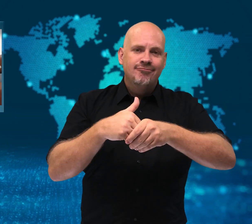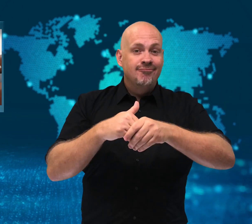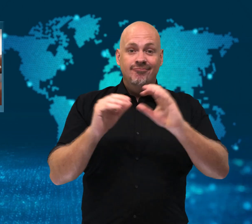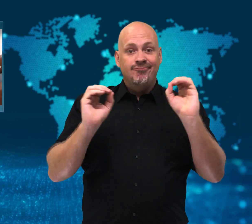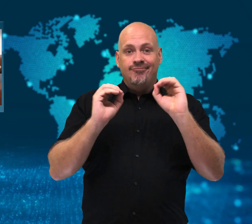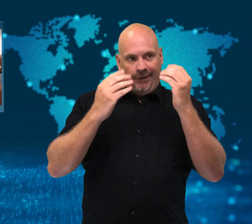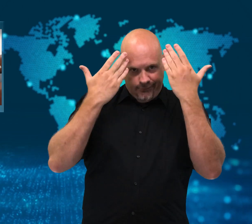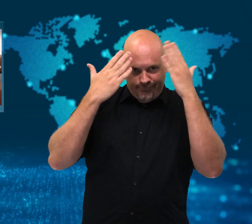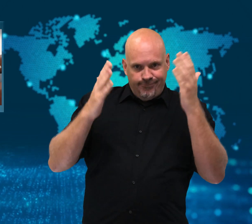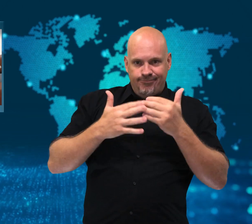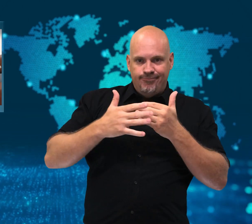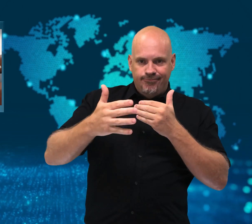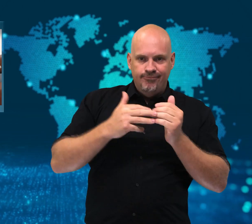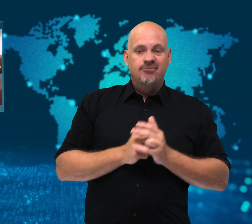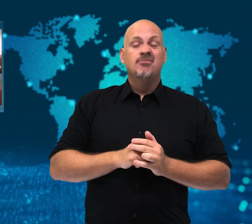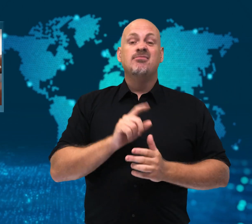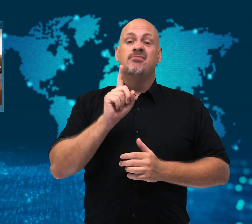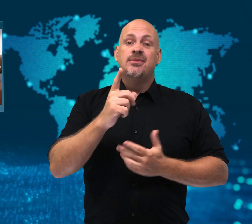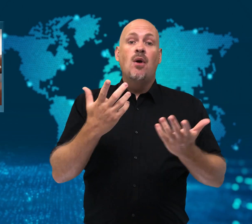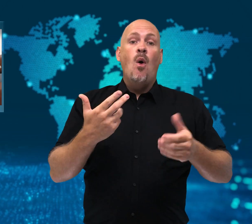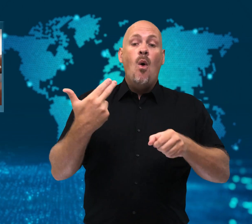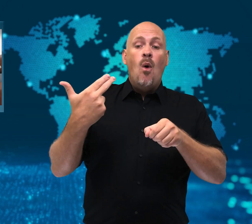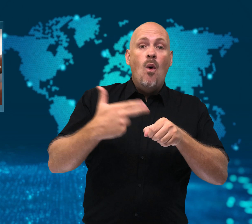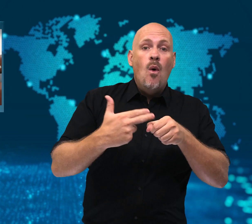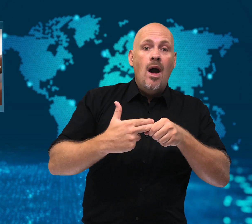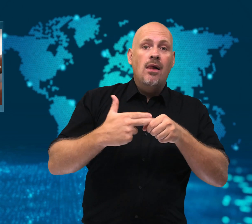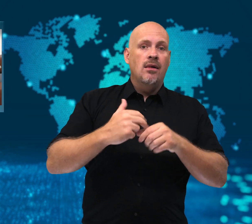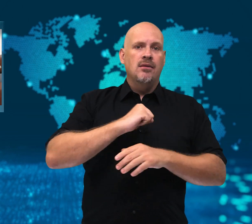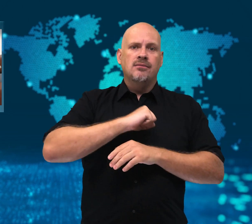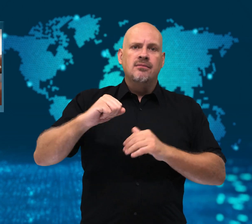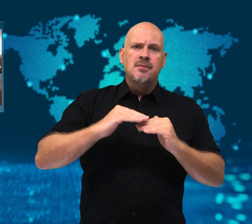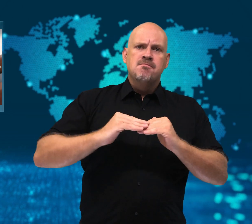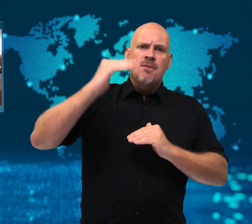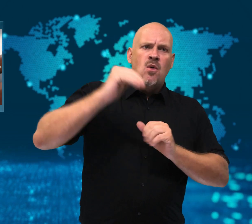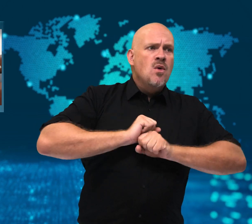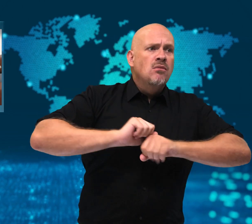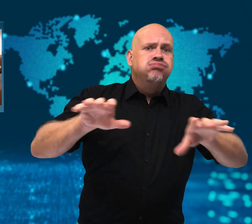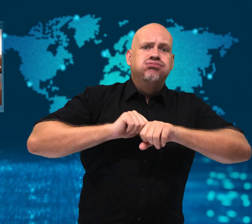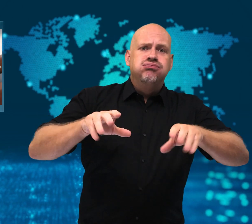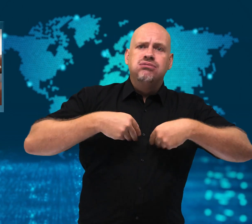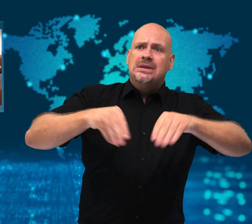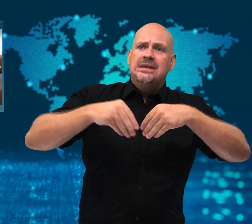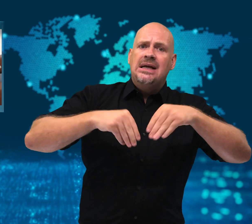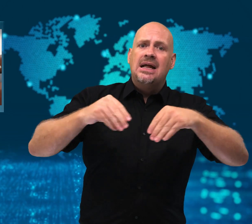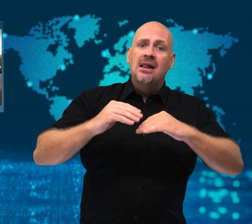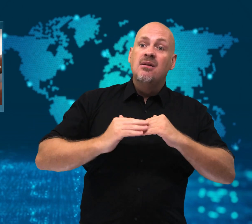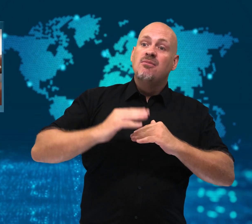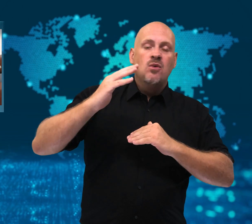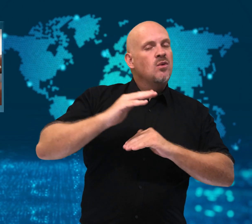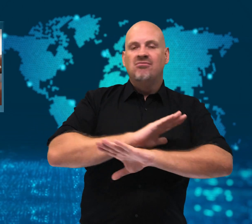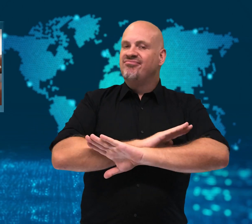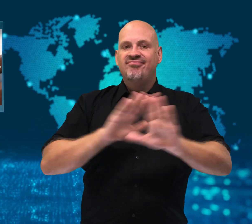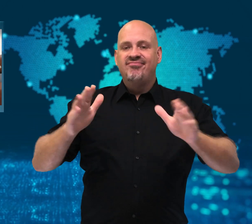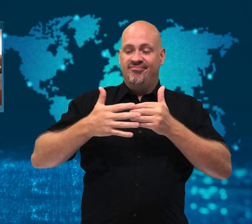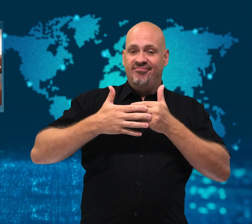but there will not be an increase in oil output